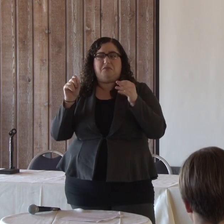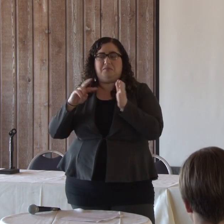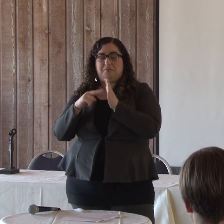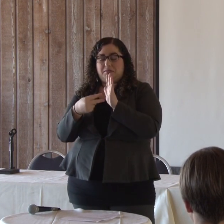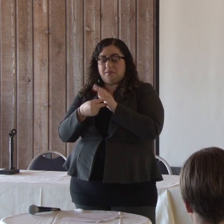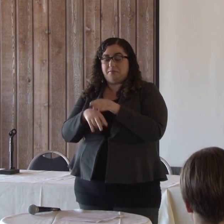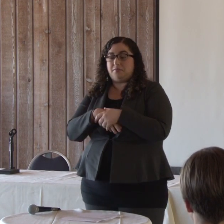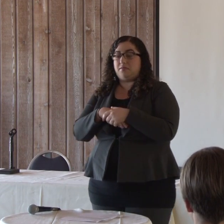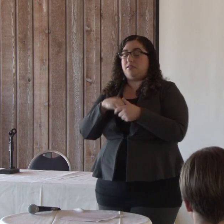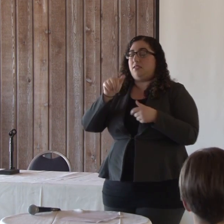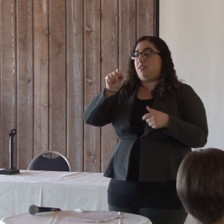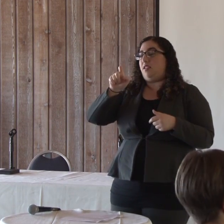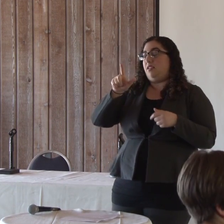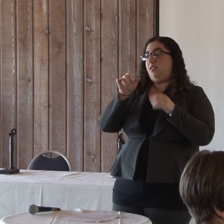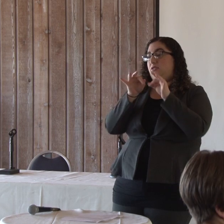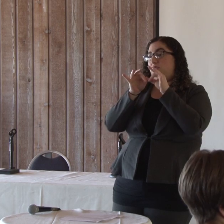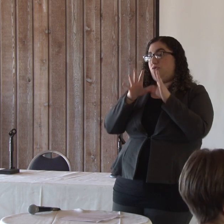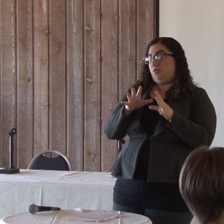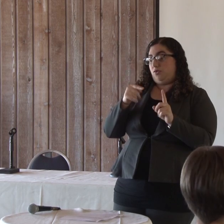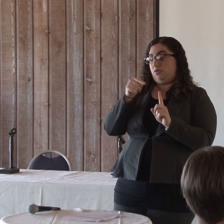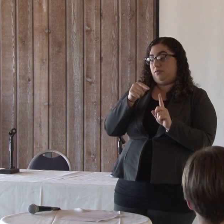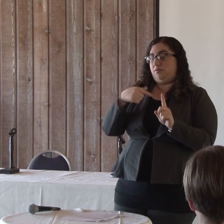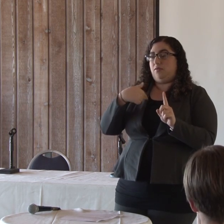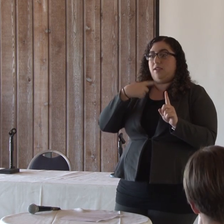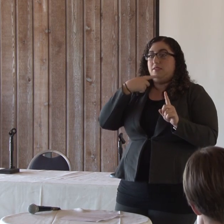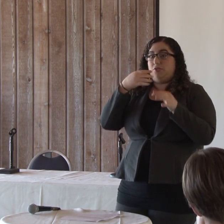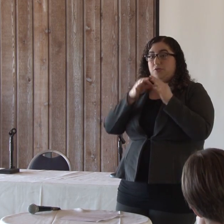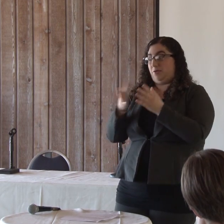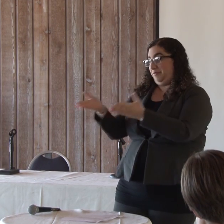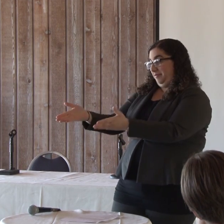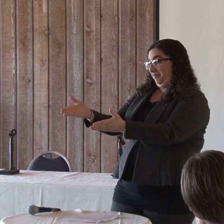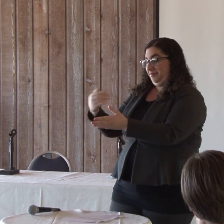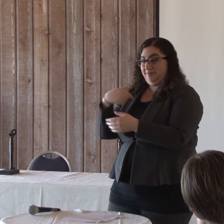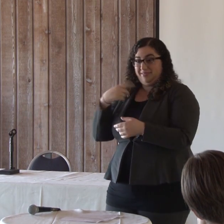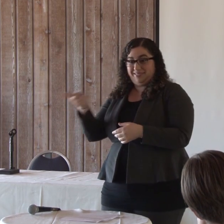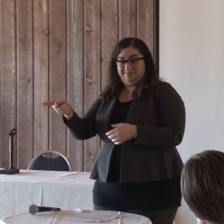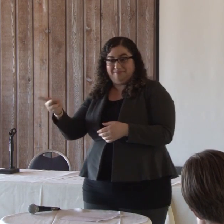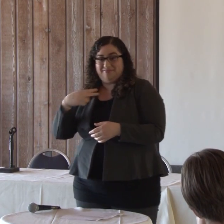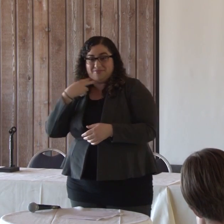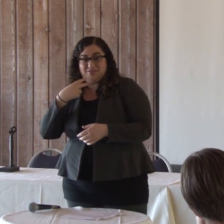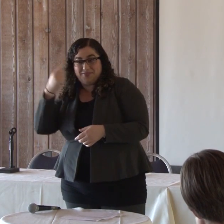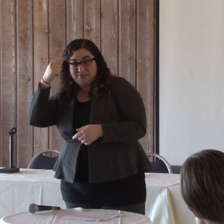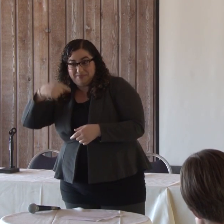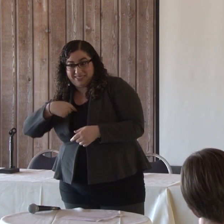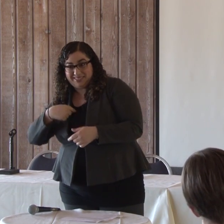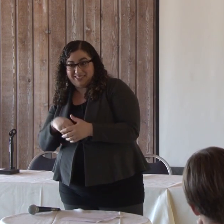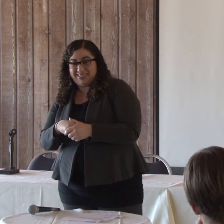I am a deaf interpreter myself and I'll explain later on what that actually means.